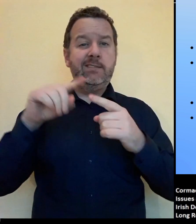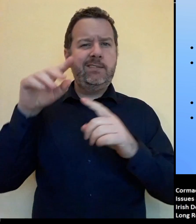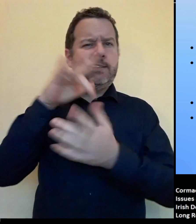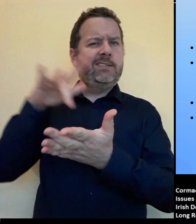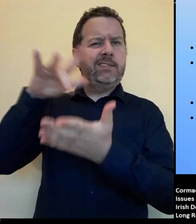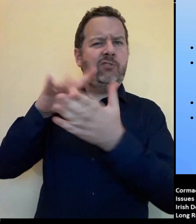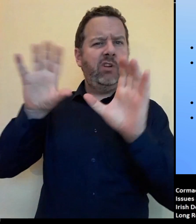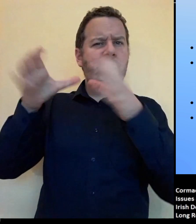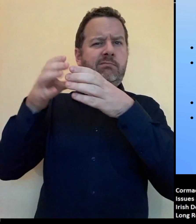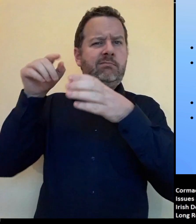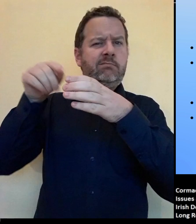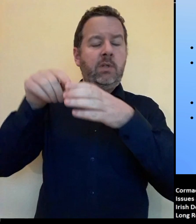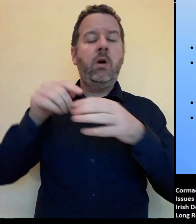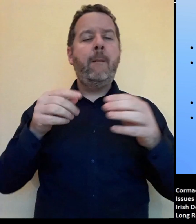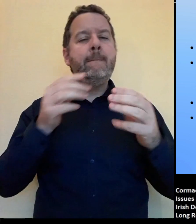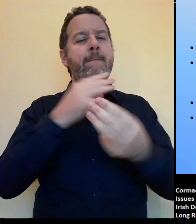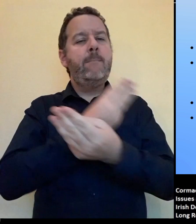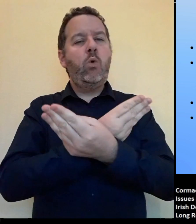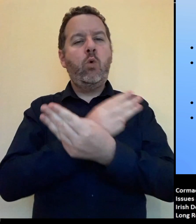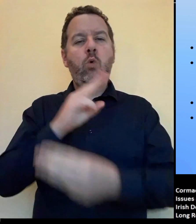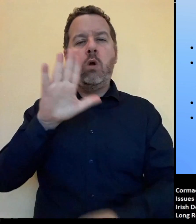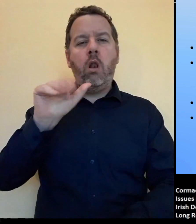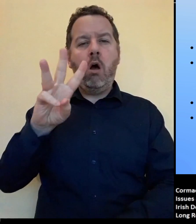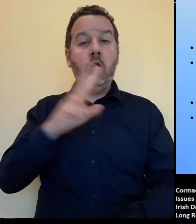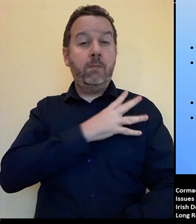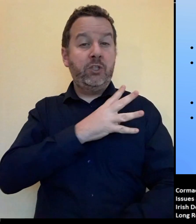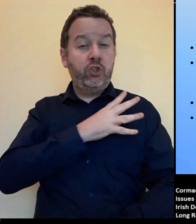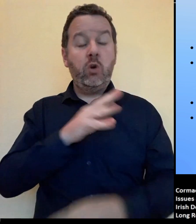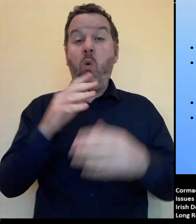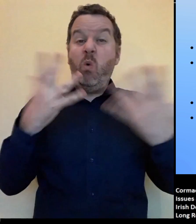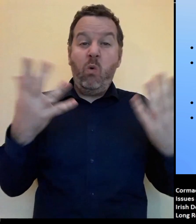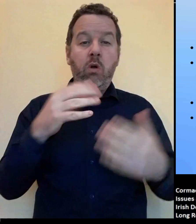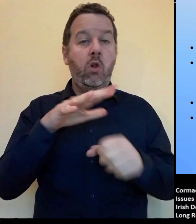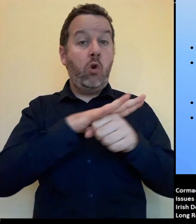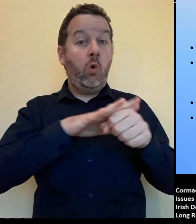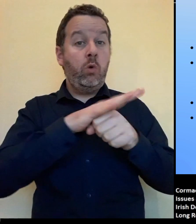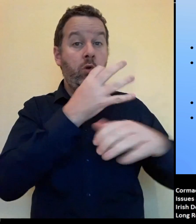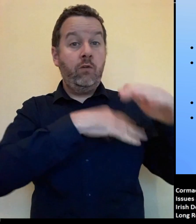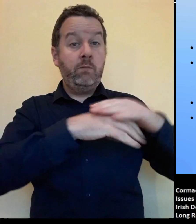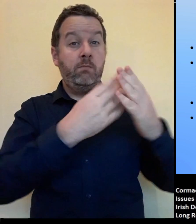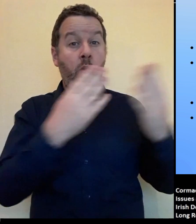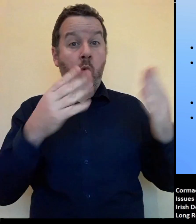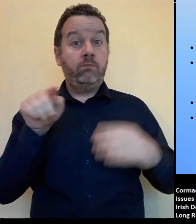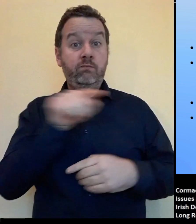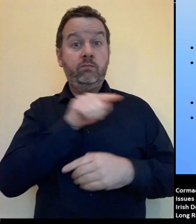with the central government body - the Poor Law Commissioners or the Local Government Board -